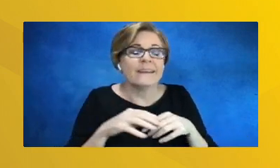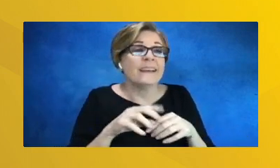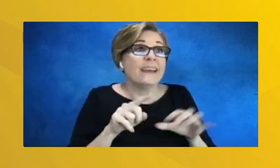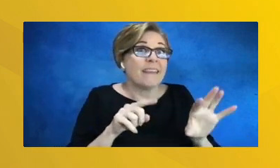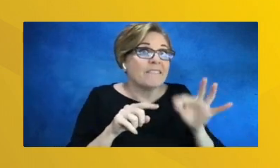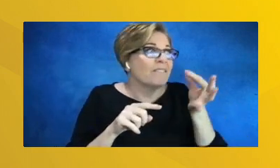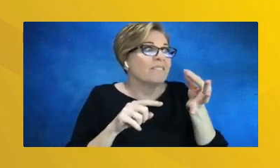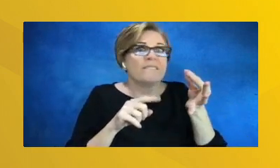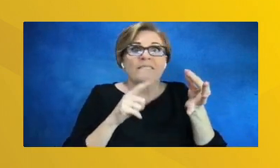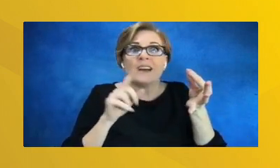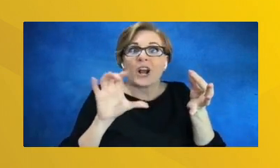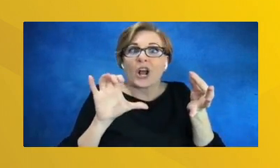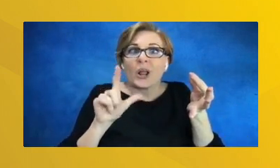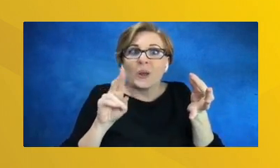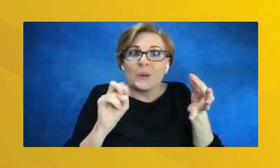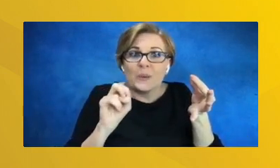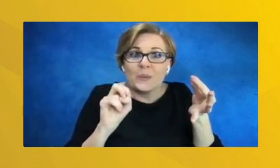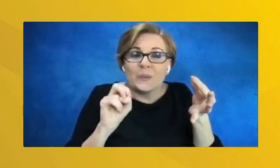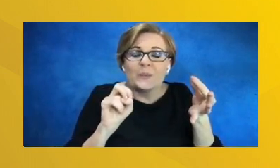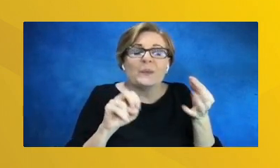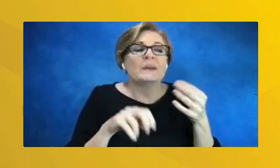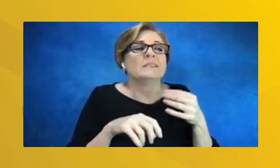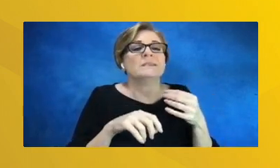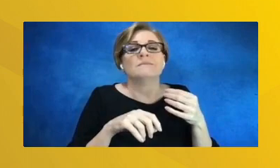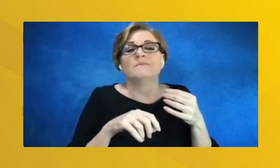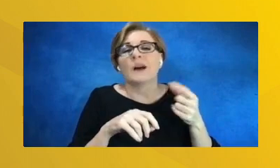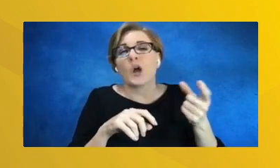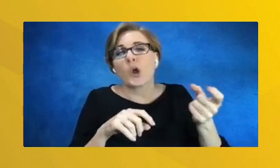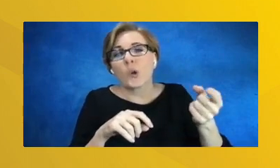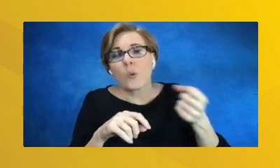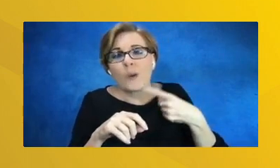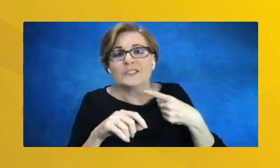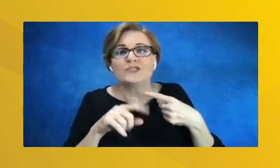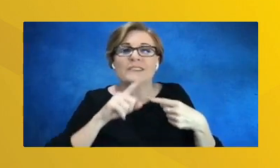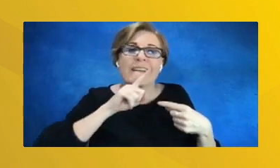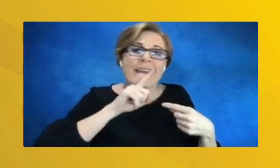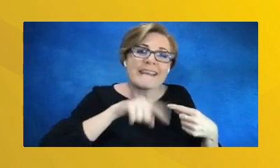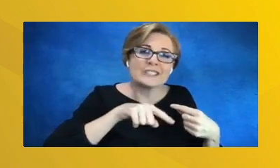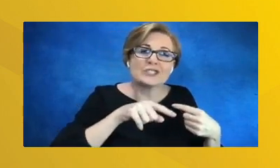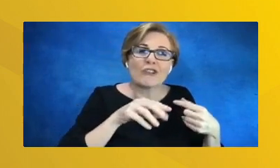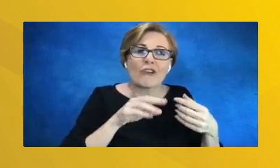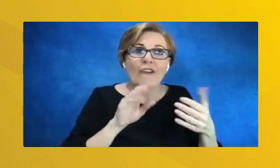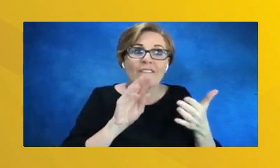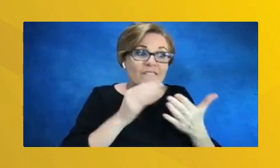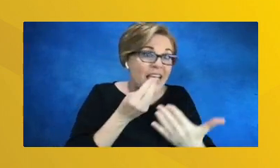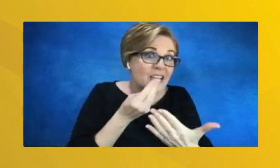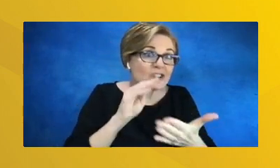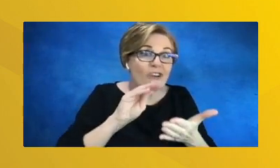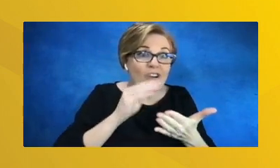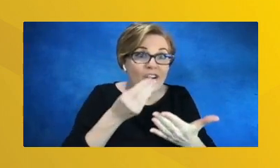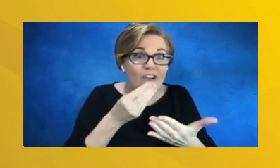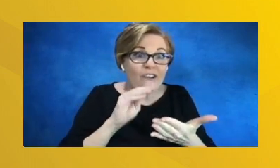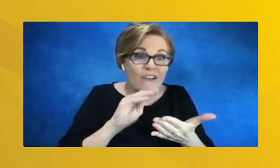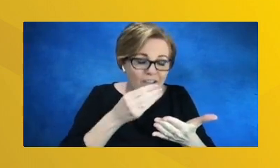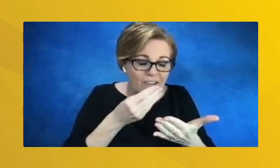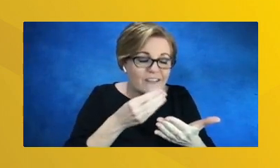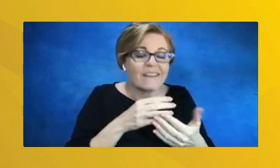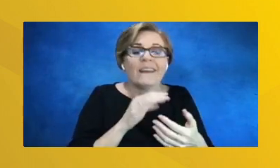They get a question-answer flashcard that leads them to uncovering the treasure they're